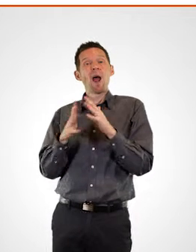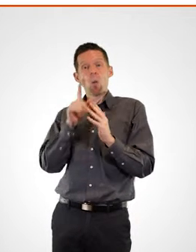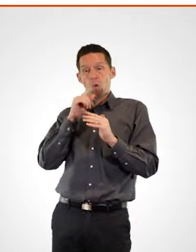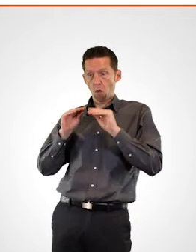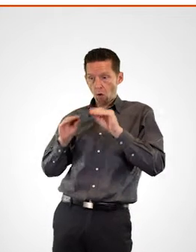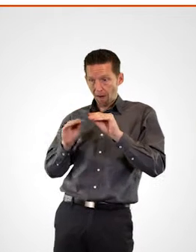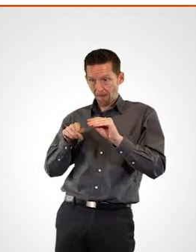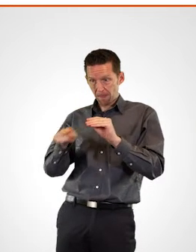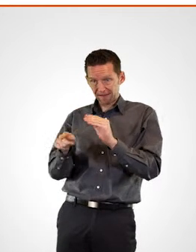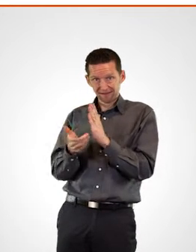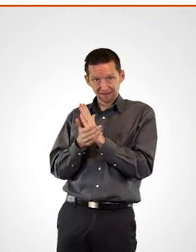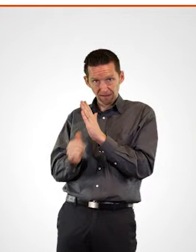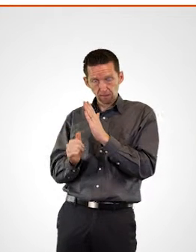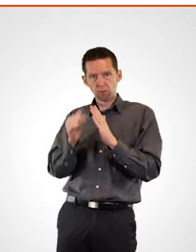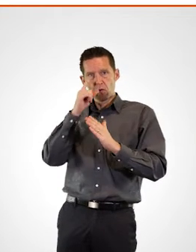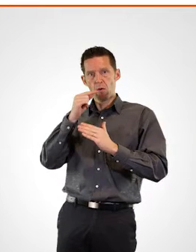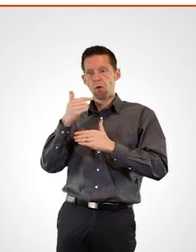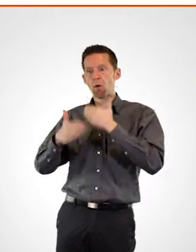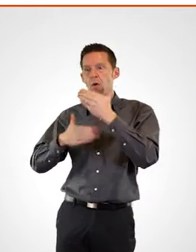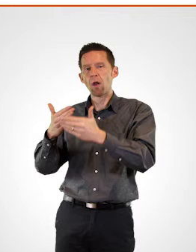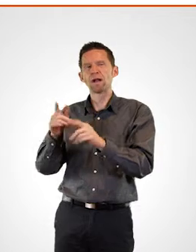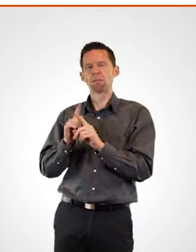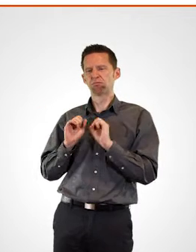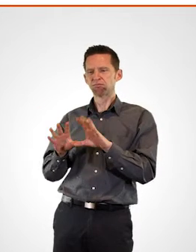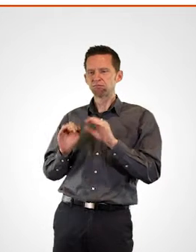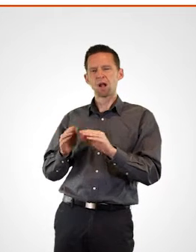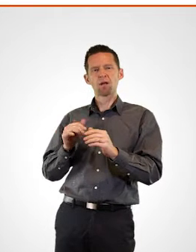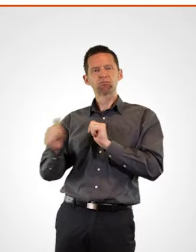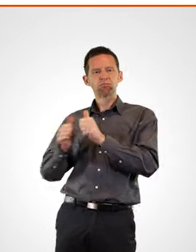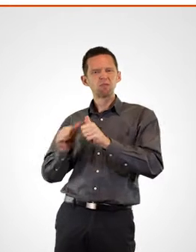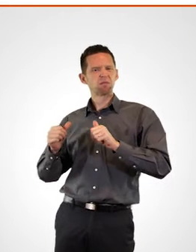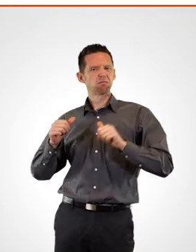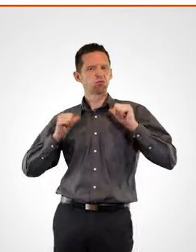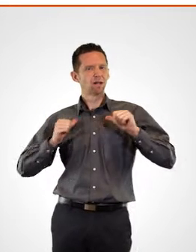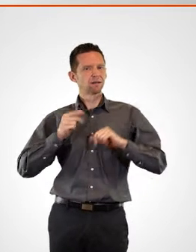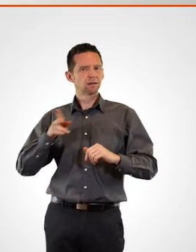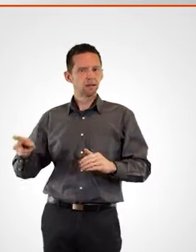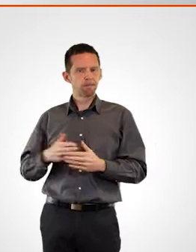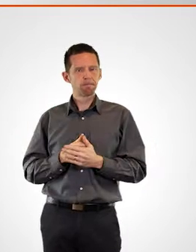the only way you can build those skills or move towards those skills is through repeated practice.